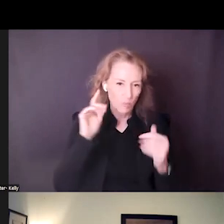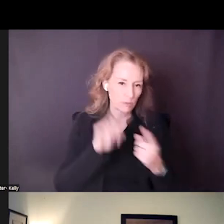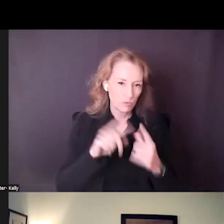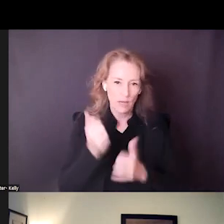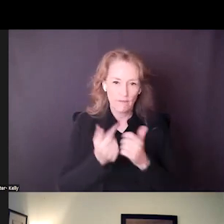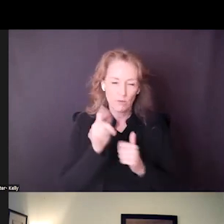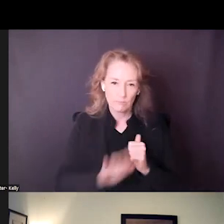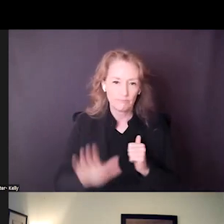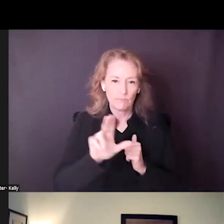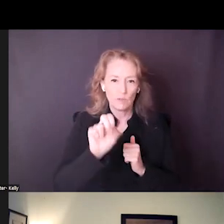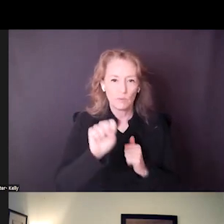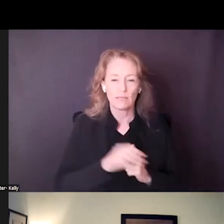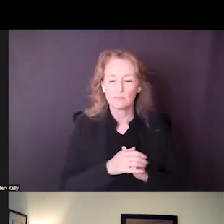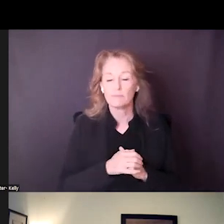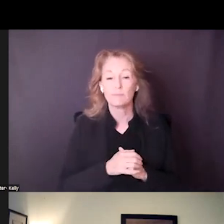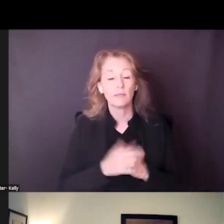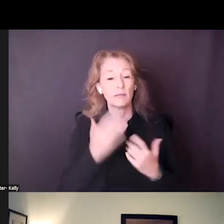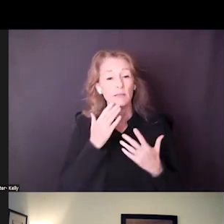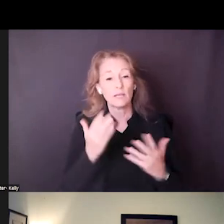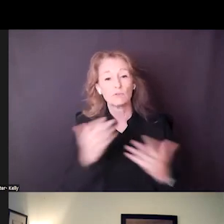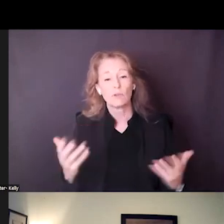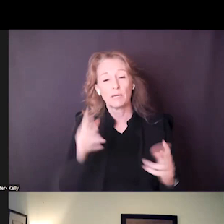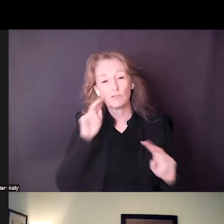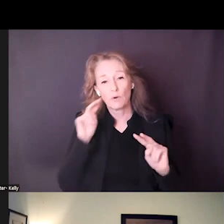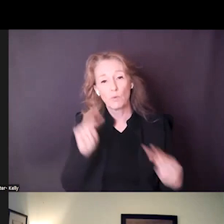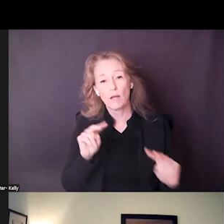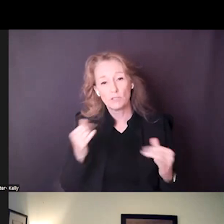THANK YOU GUYS SO MUCH FOR WATCHING. WE LOOK FORWARD TO SEEING YOU NEXT WEEK.